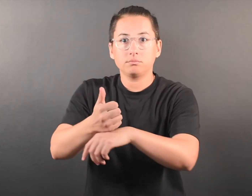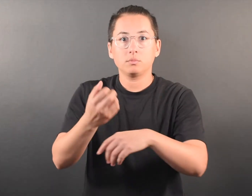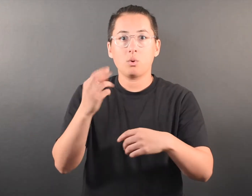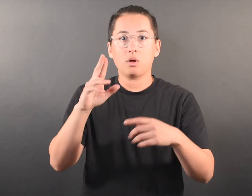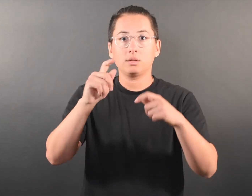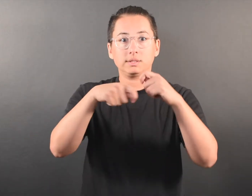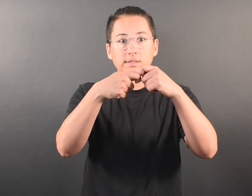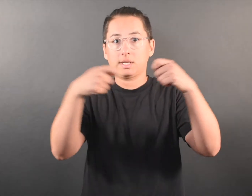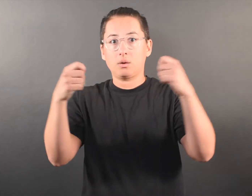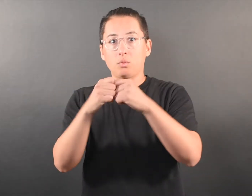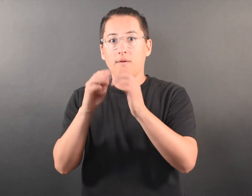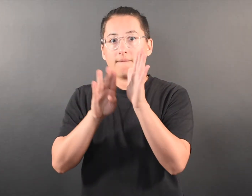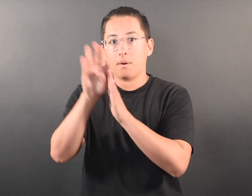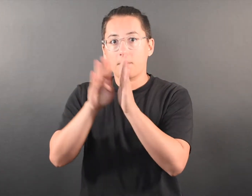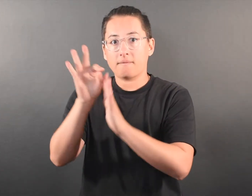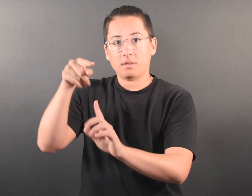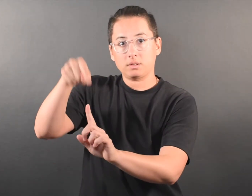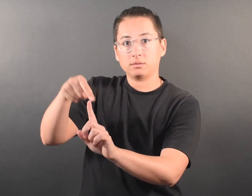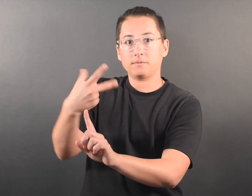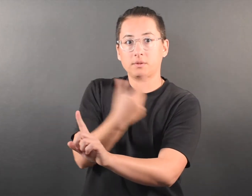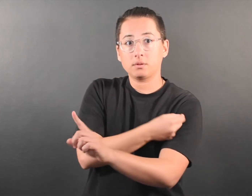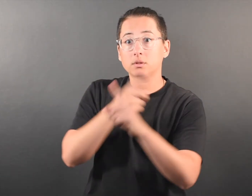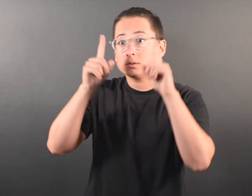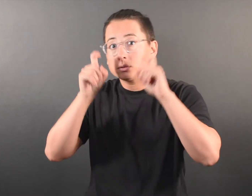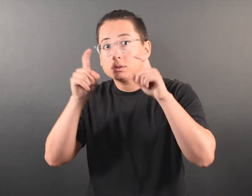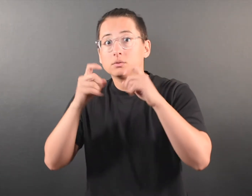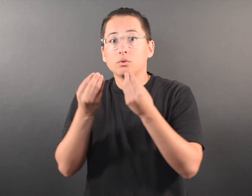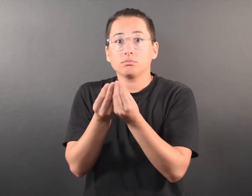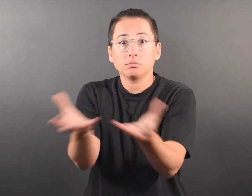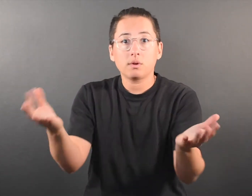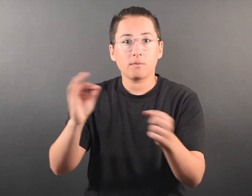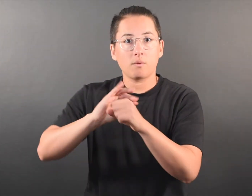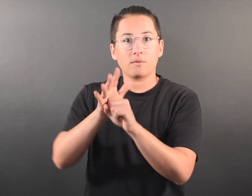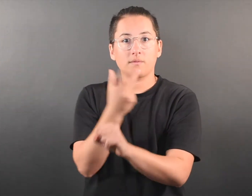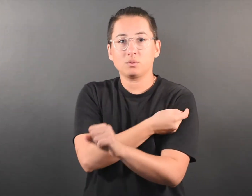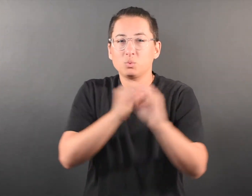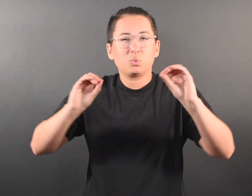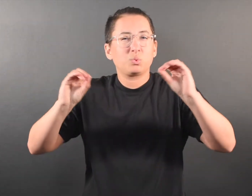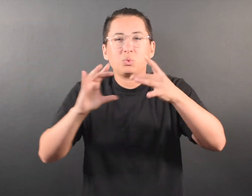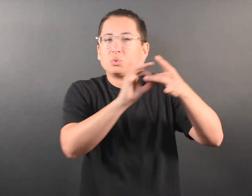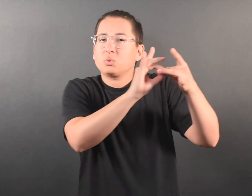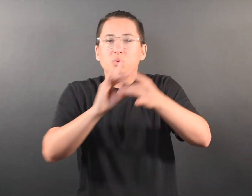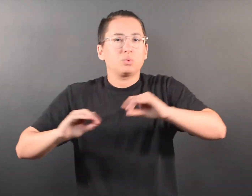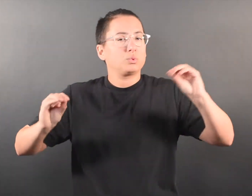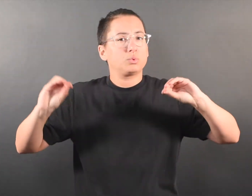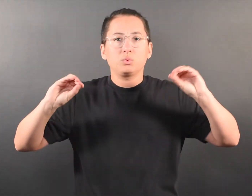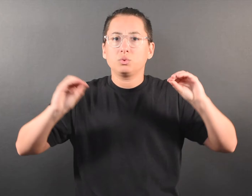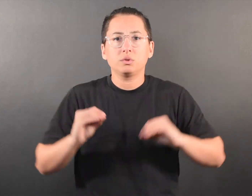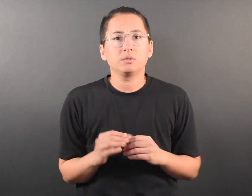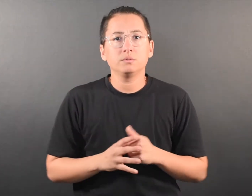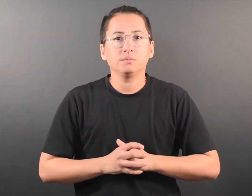any manner and is not tied to the development, testing or distribution of the COVID-19 vaccine.